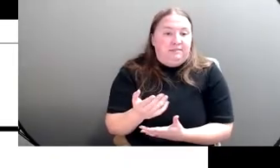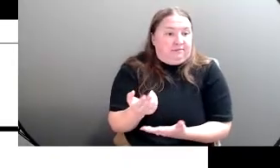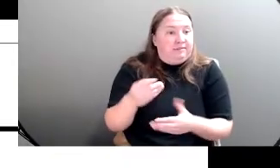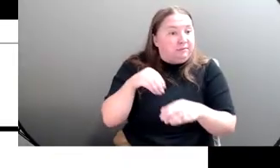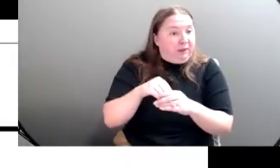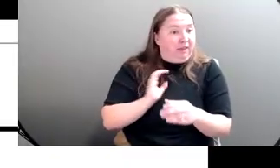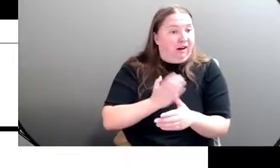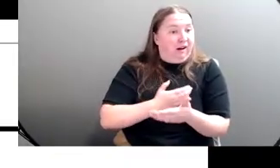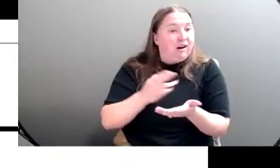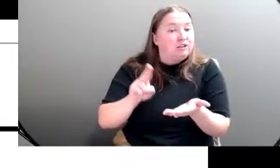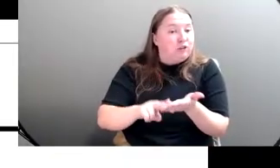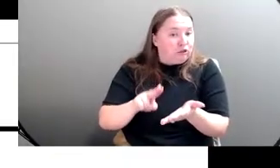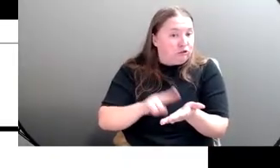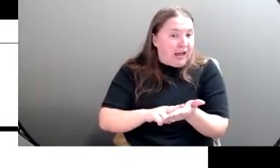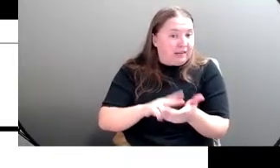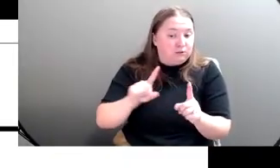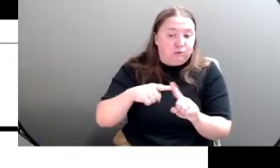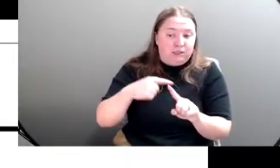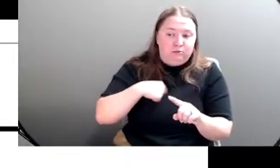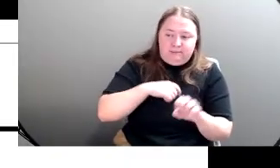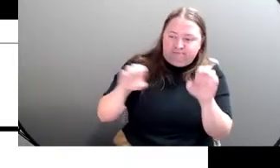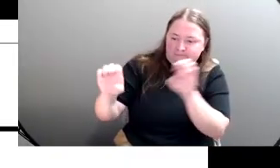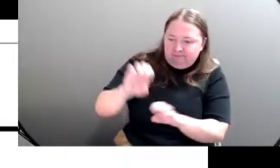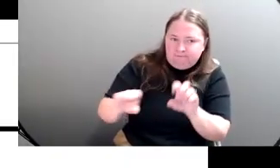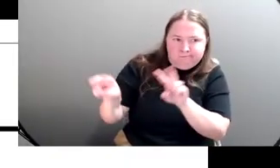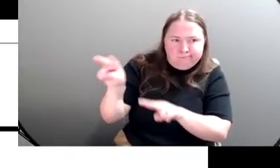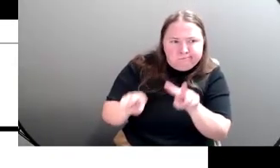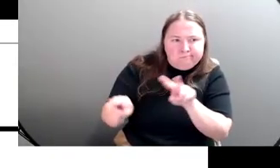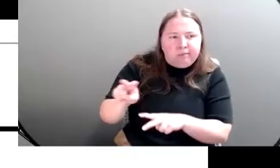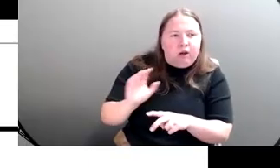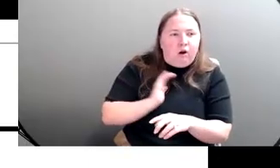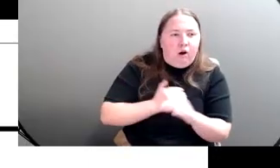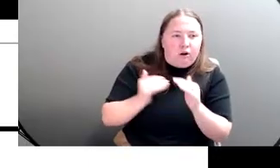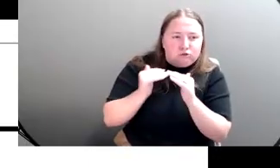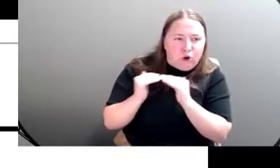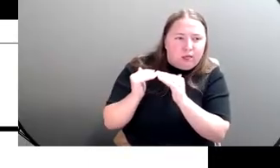when we are evaluating, our, you know, colleagues, online courses,